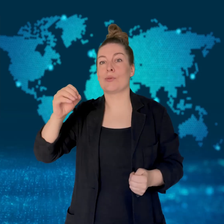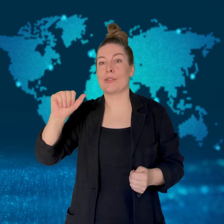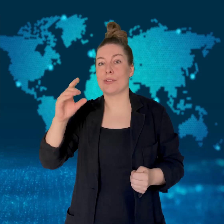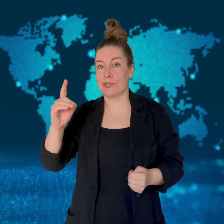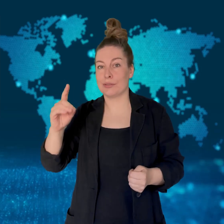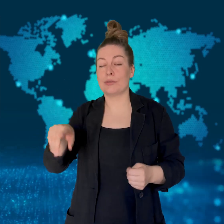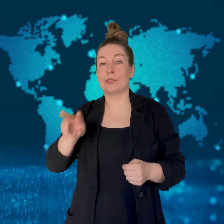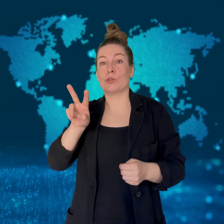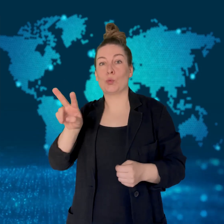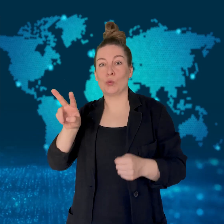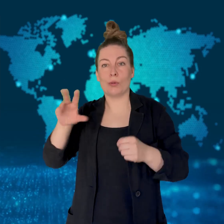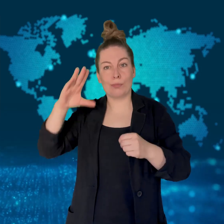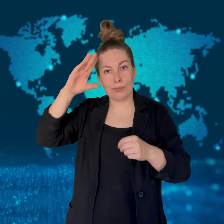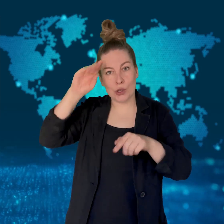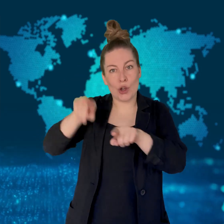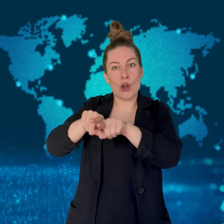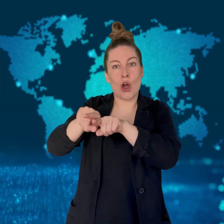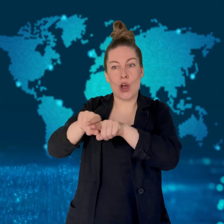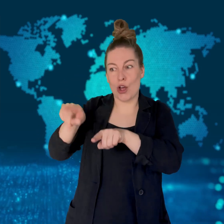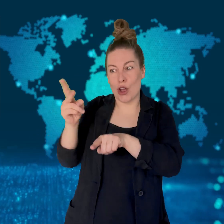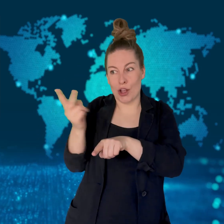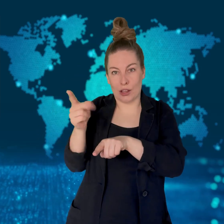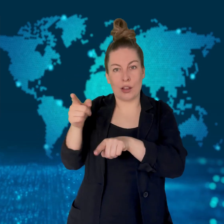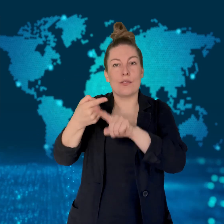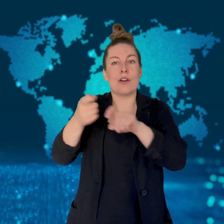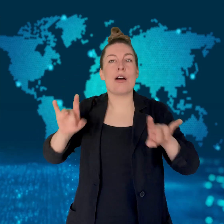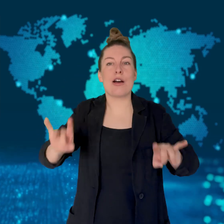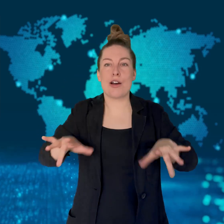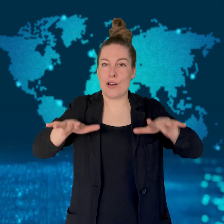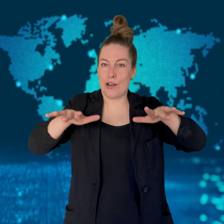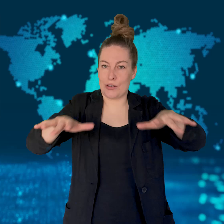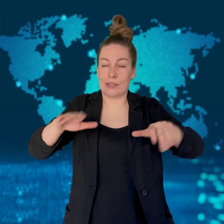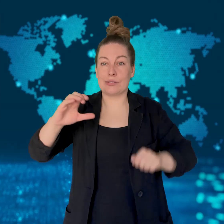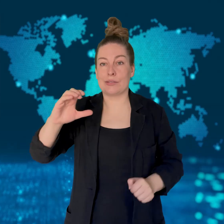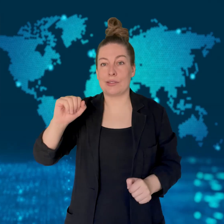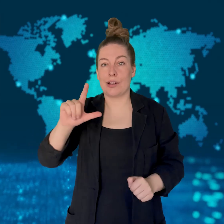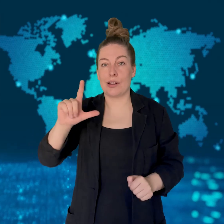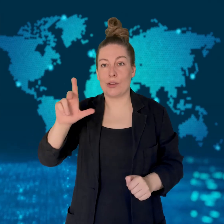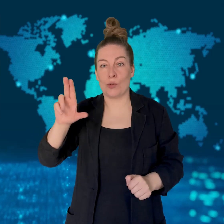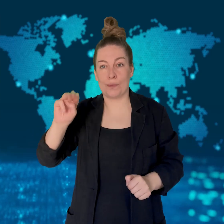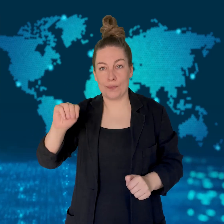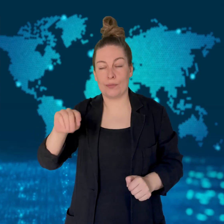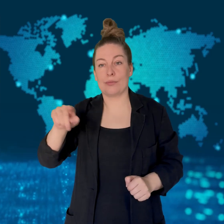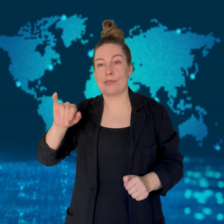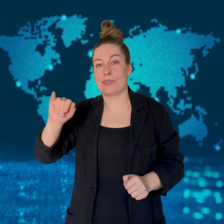and Jake Robinson were last seen in the province of